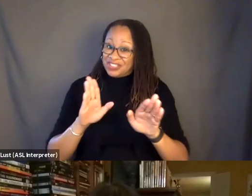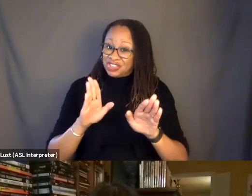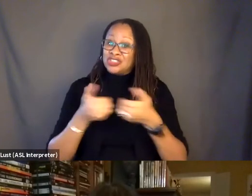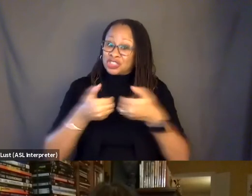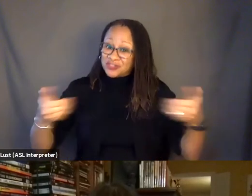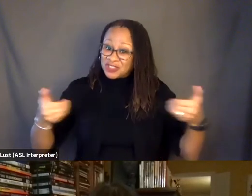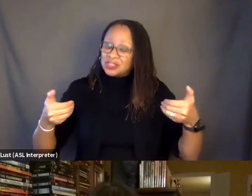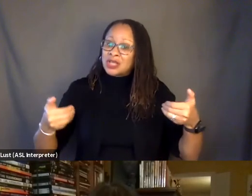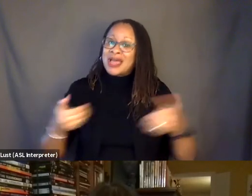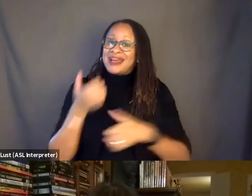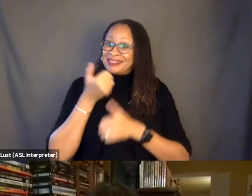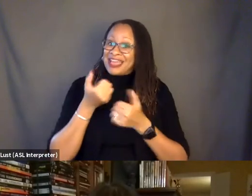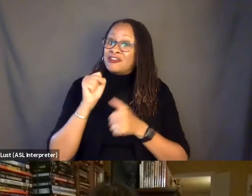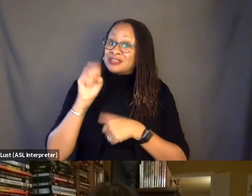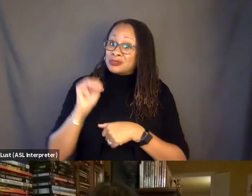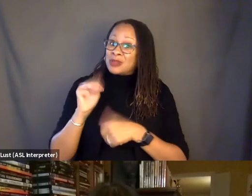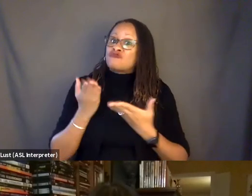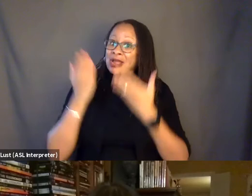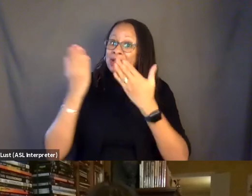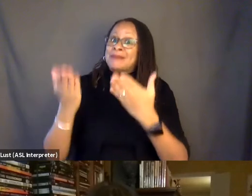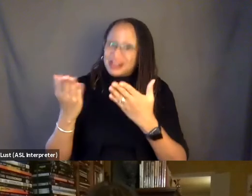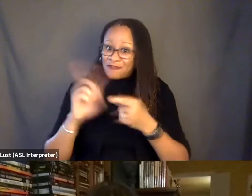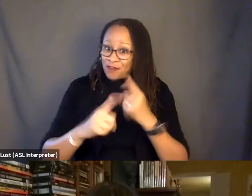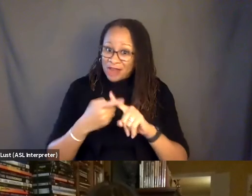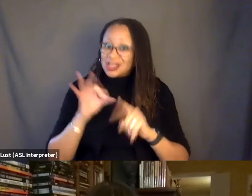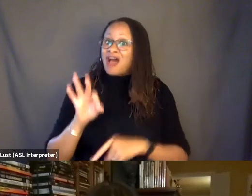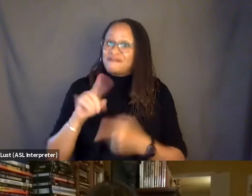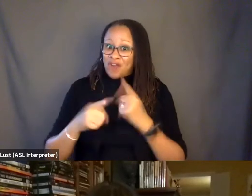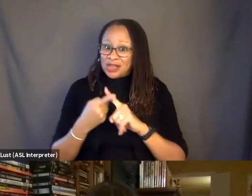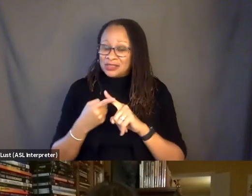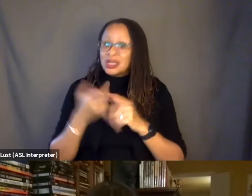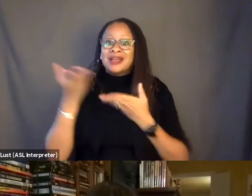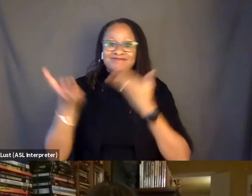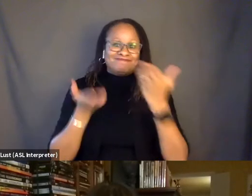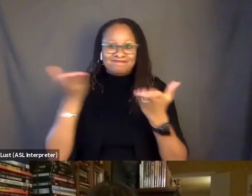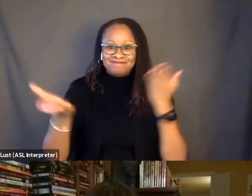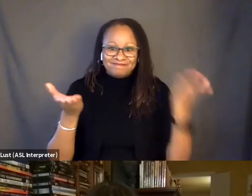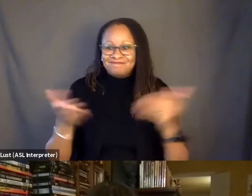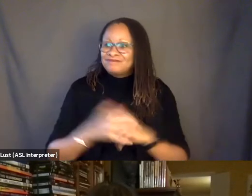they grow by recommending friends of friends, which means, and I say this all the time with pro-Duterte,